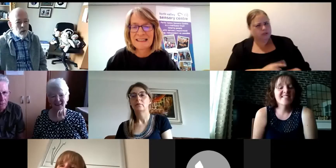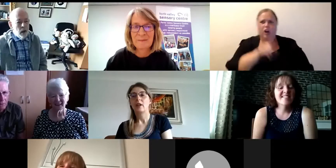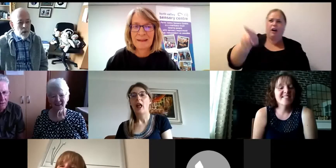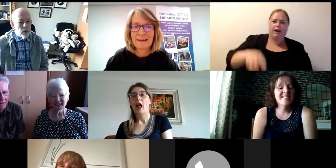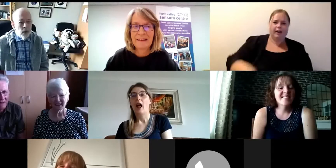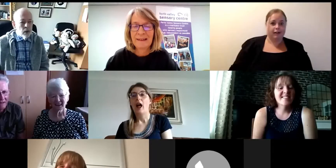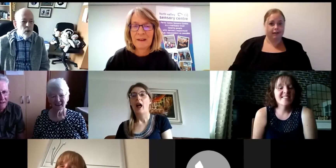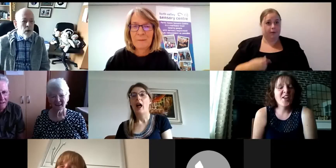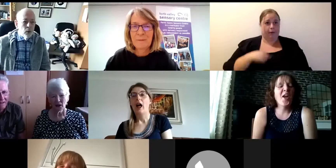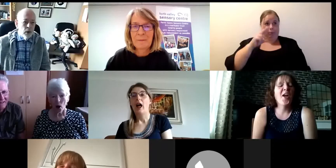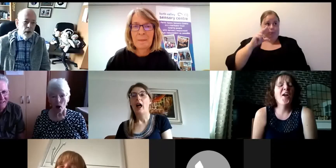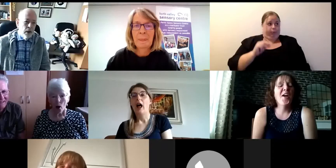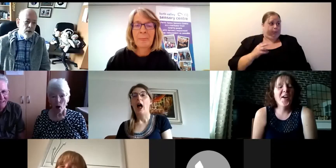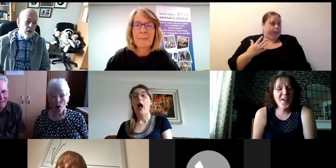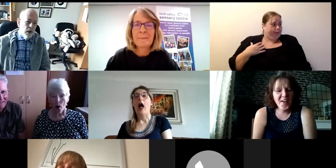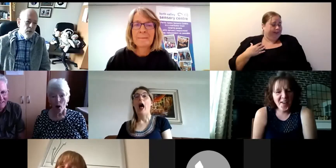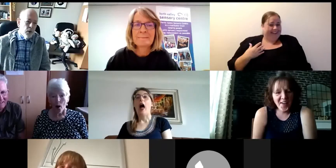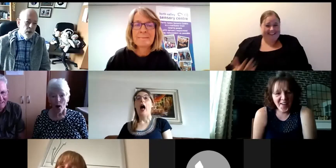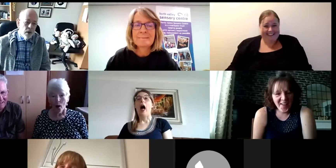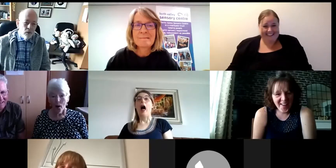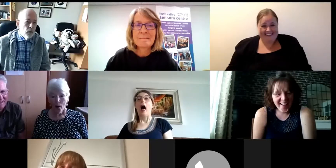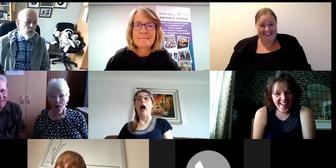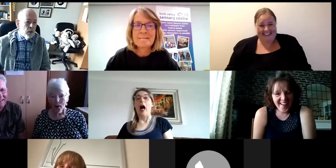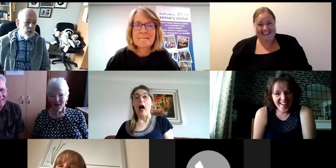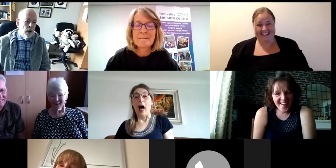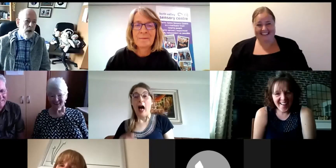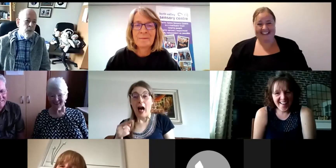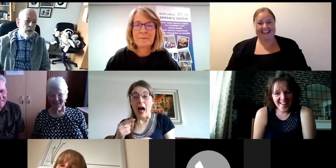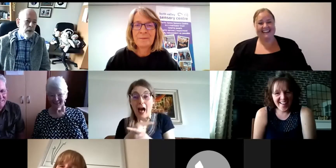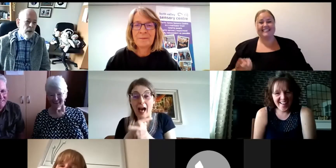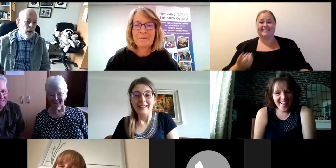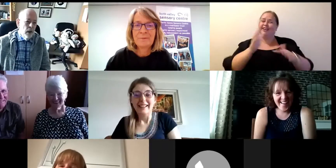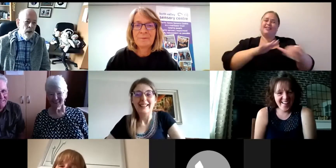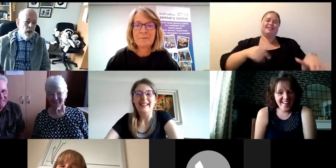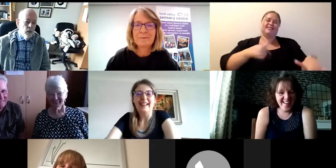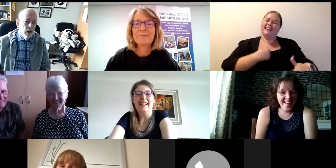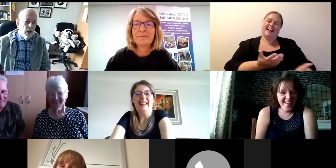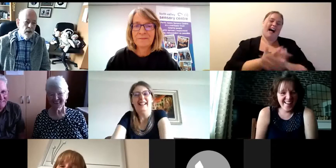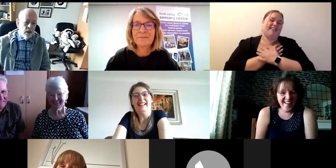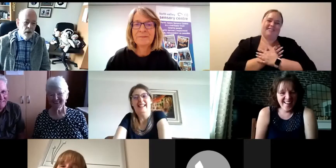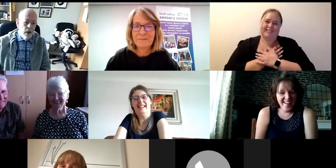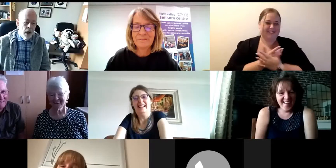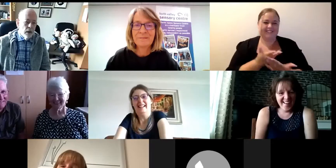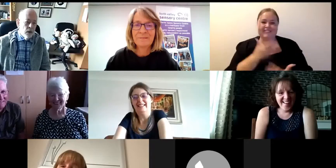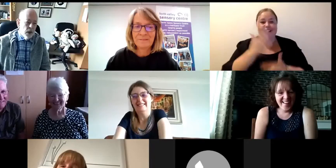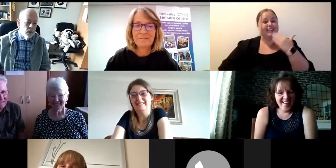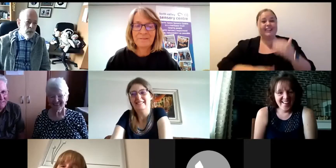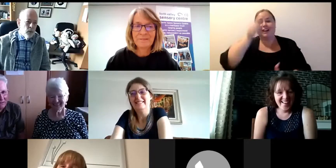But I do love it when the kids are there because you never know what is going to happen.